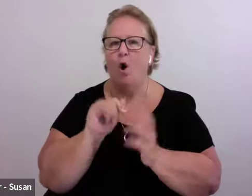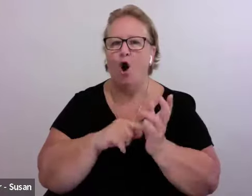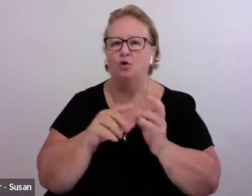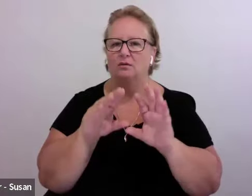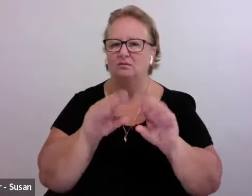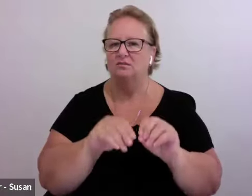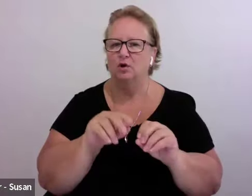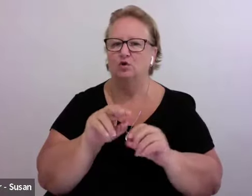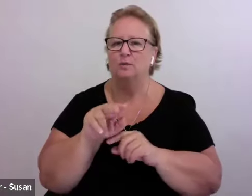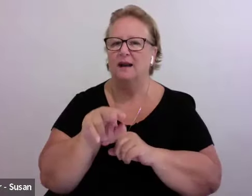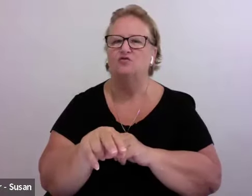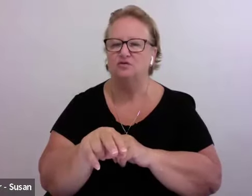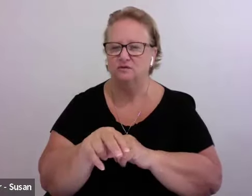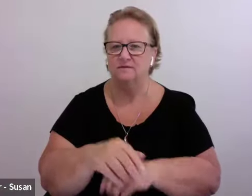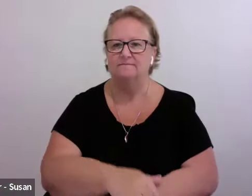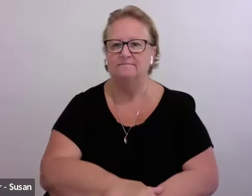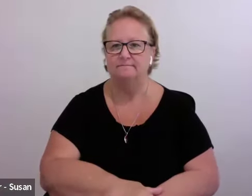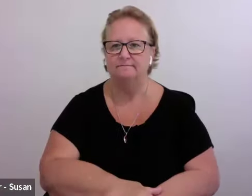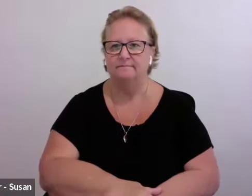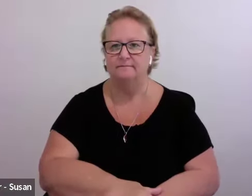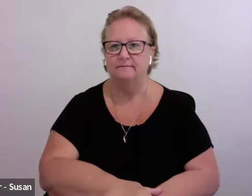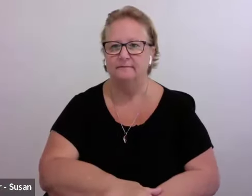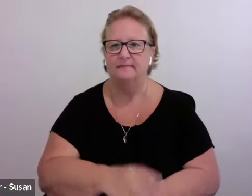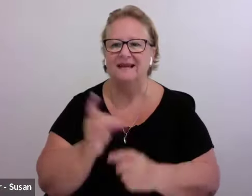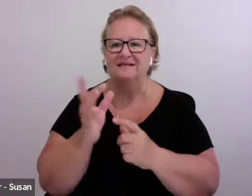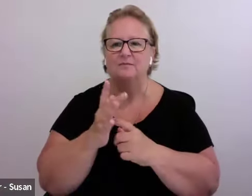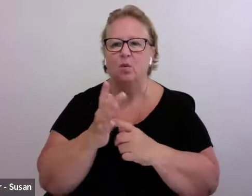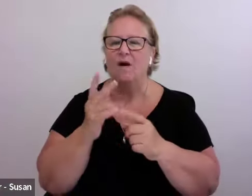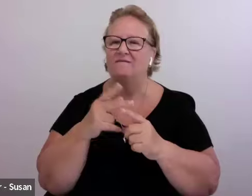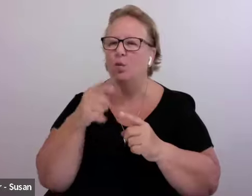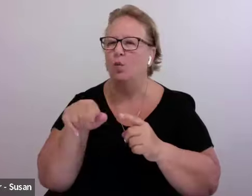Applications may be deemed ineligible or applicants may